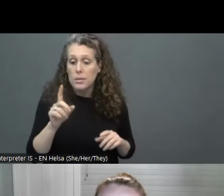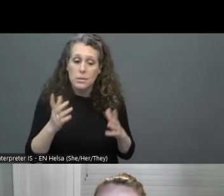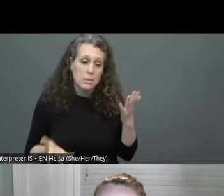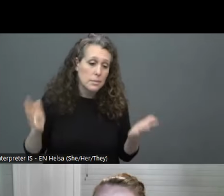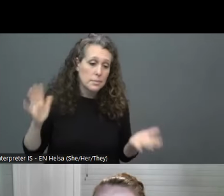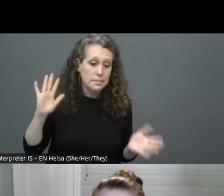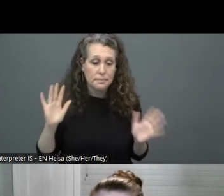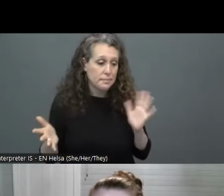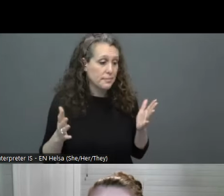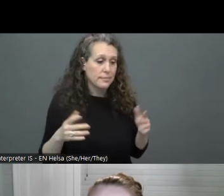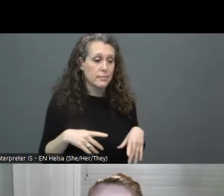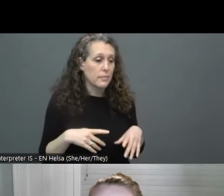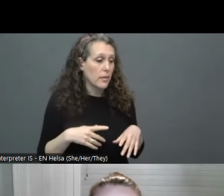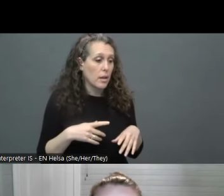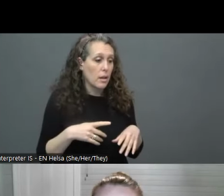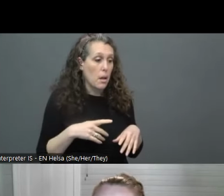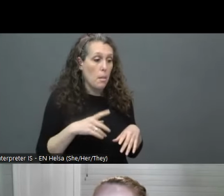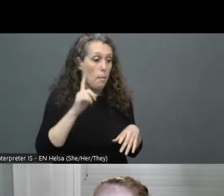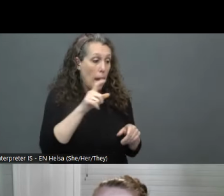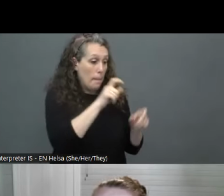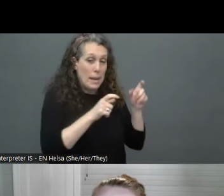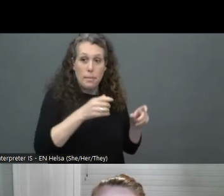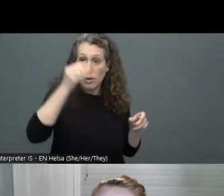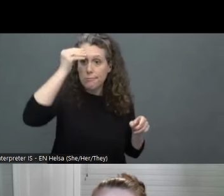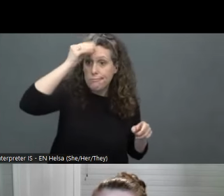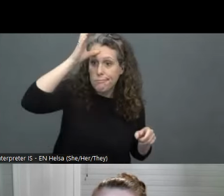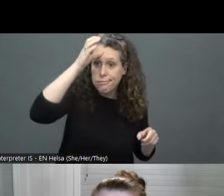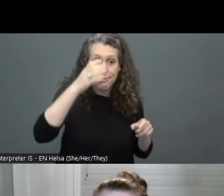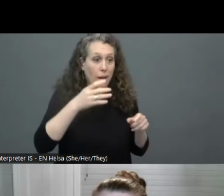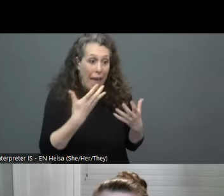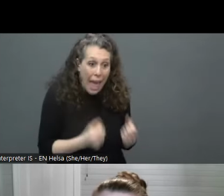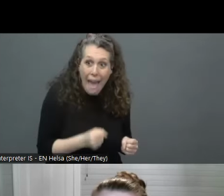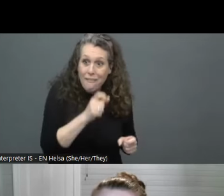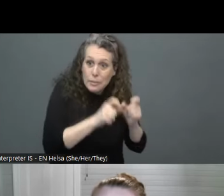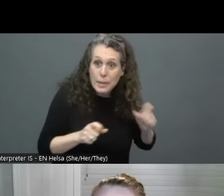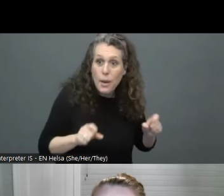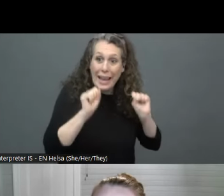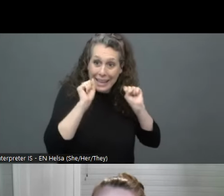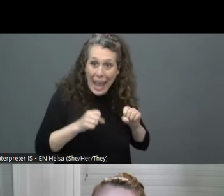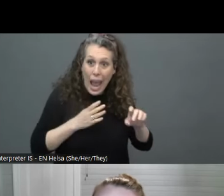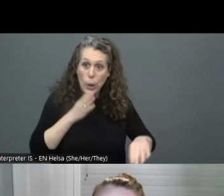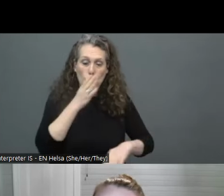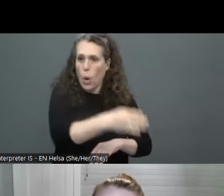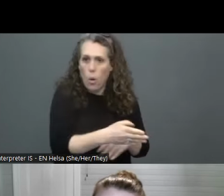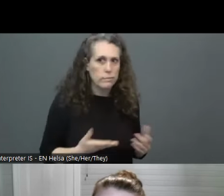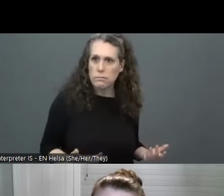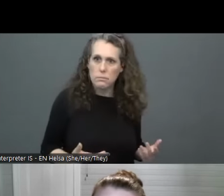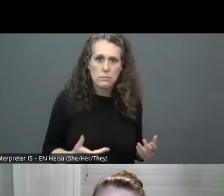expertise and people ready to go and do in country deployment. We need to make sure we consider both